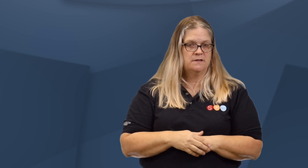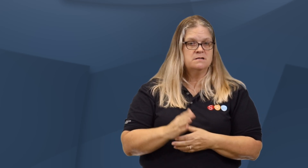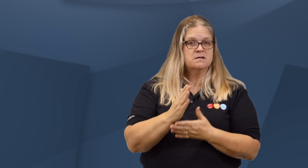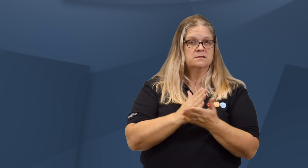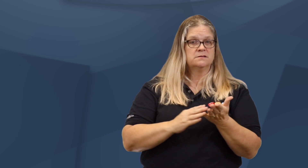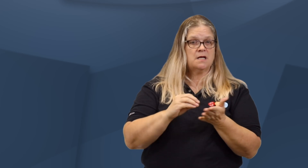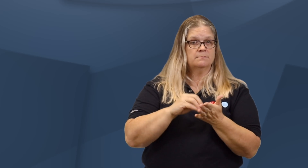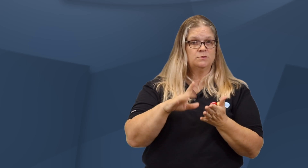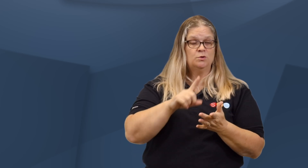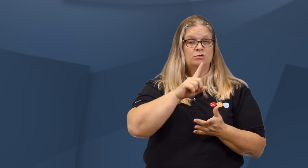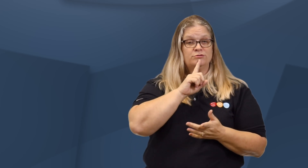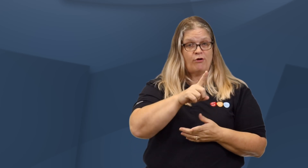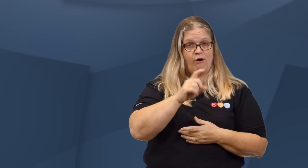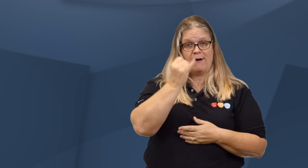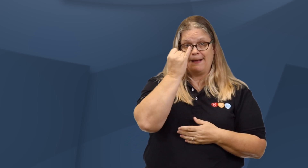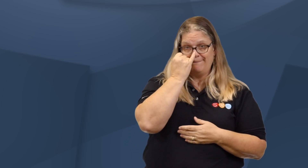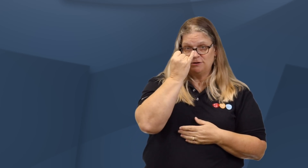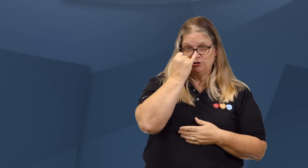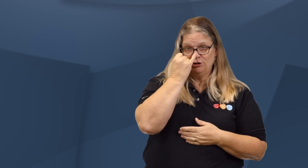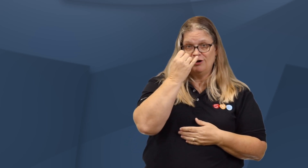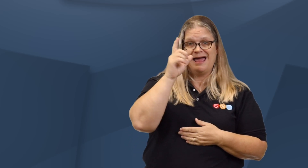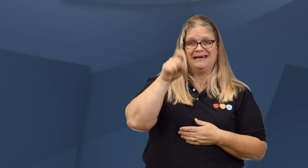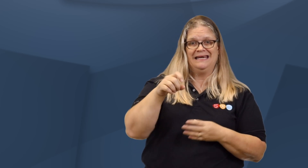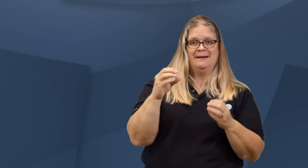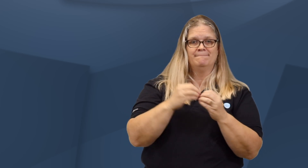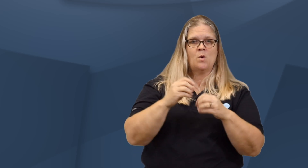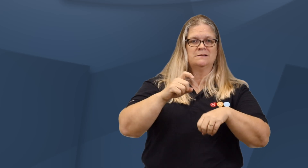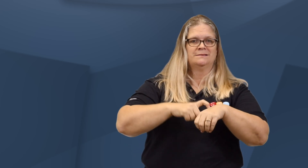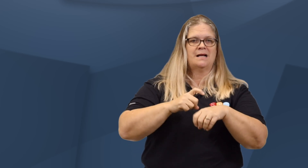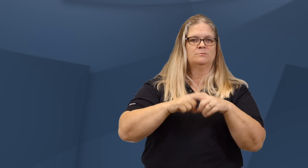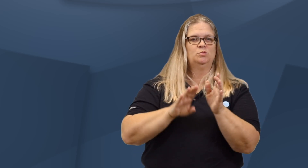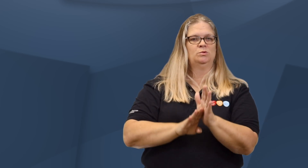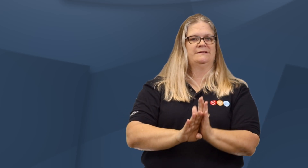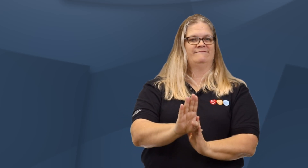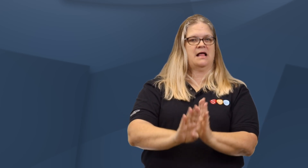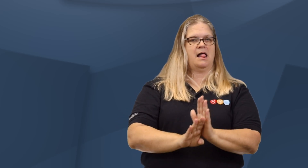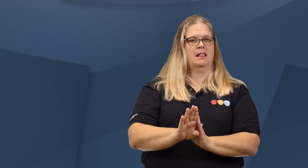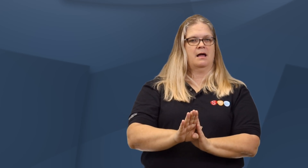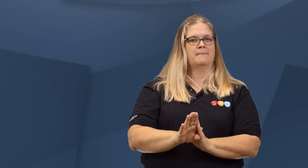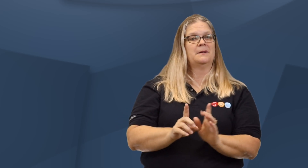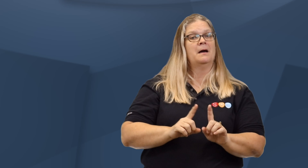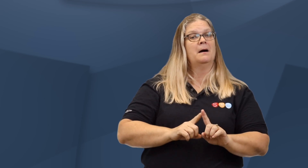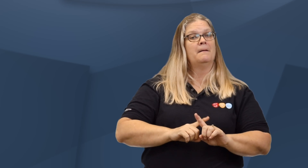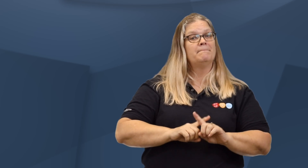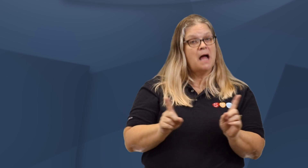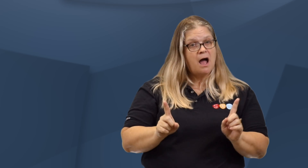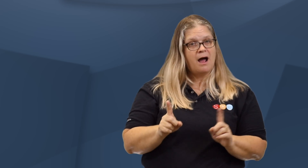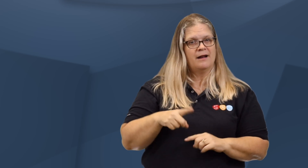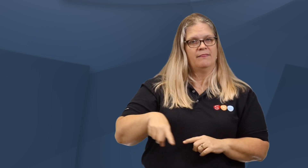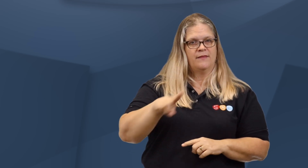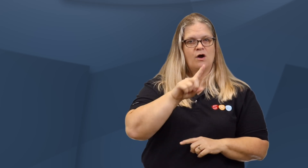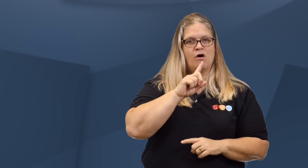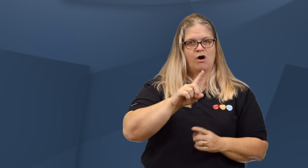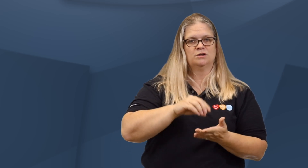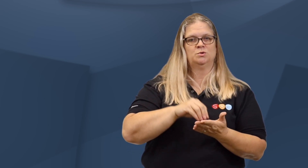Some students are immature and need more time to develop, but there are students